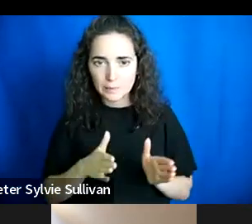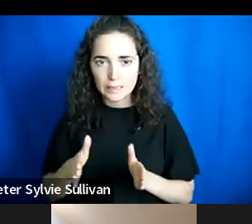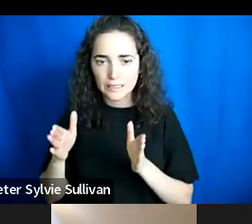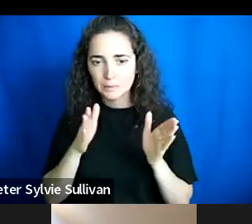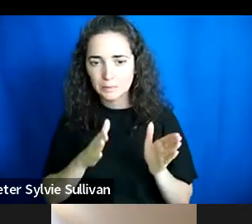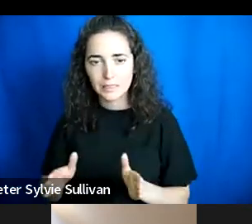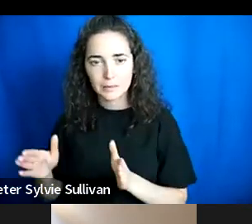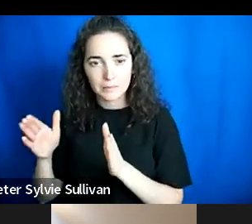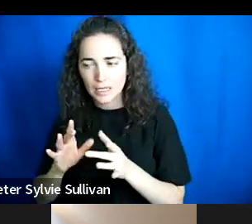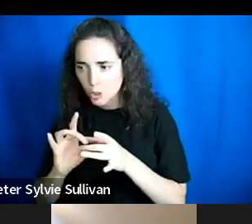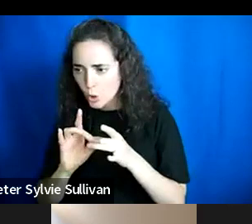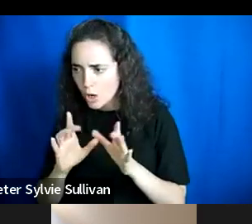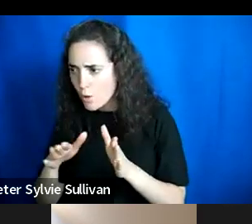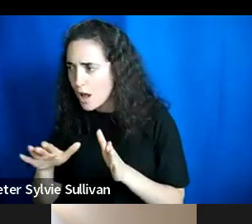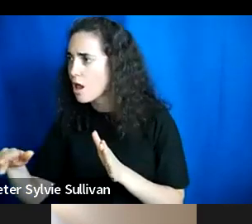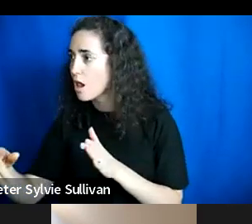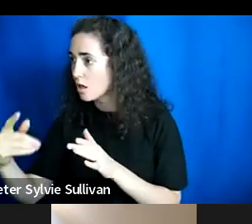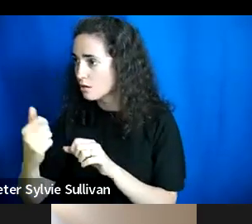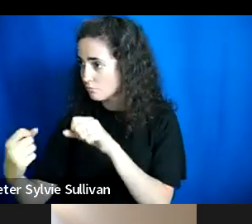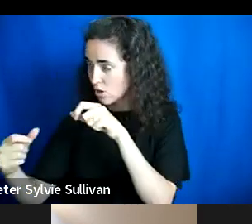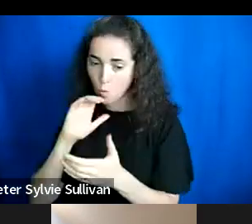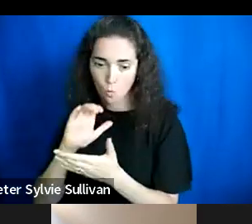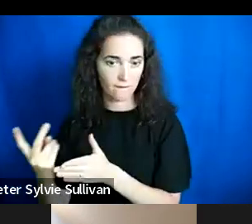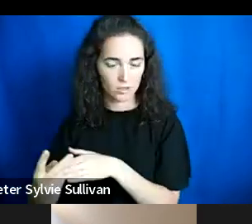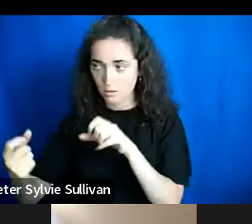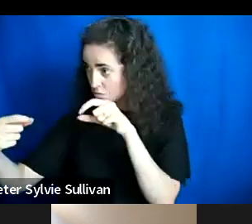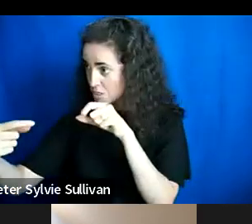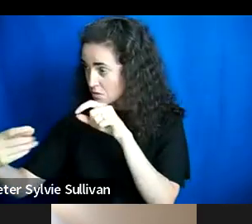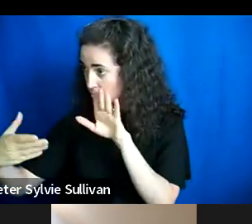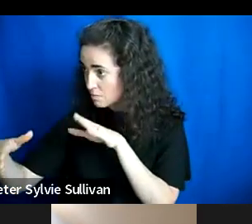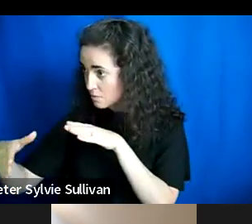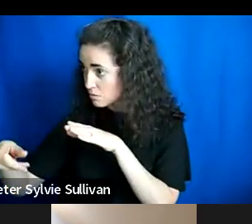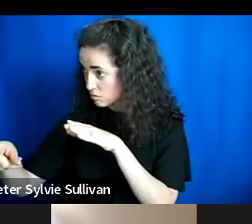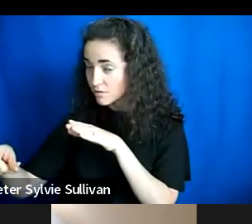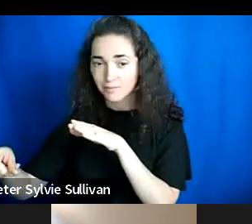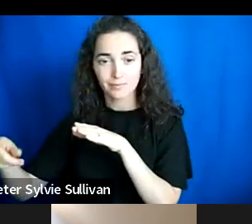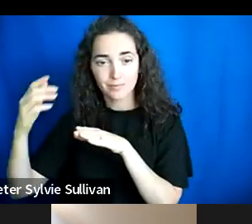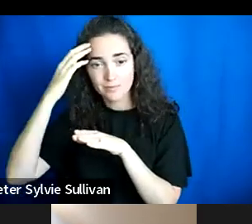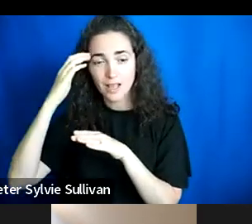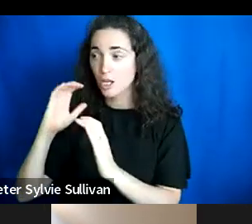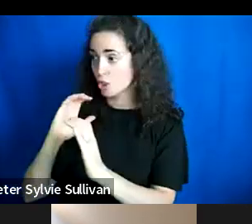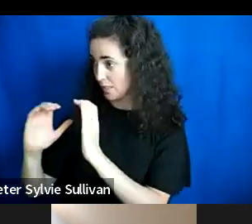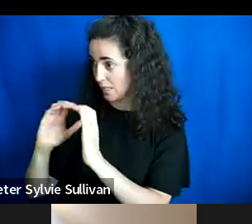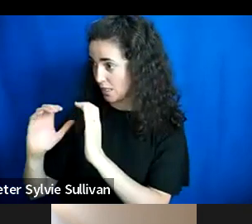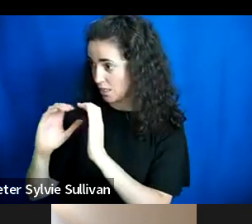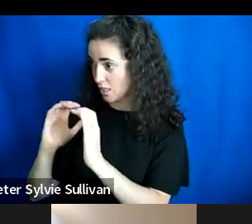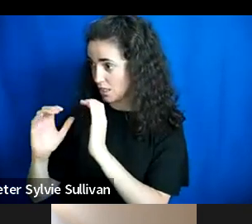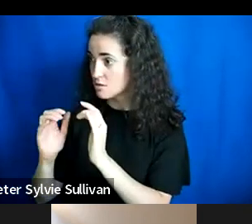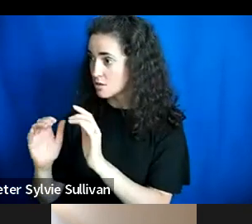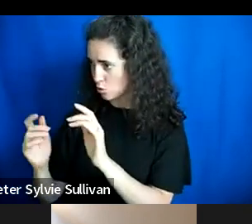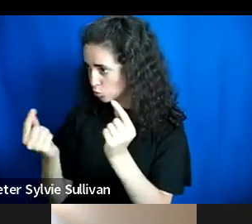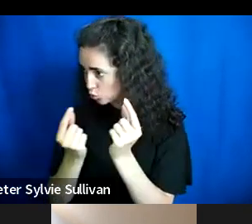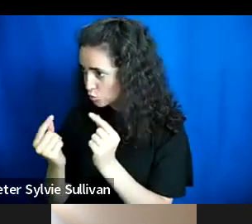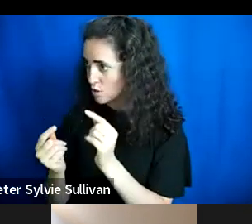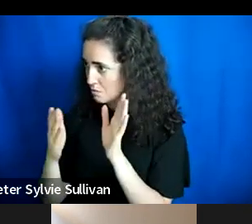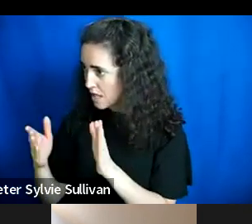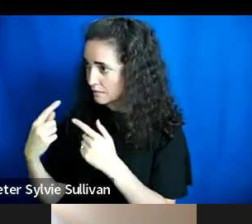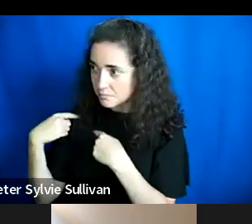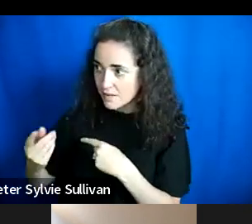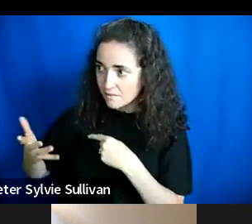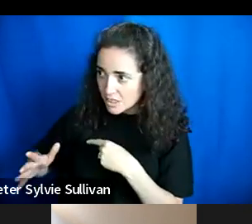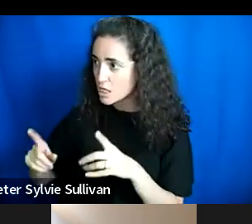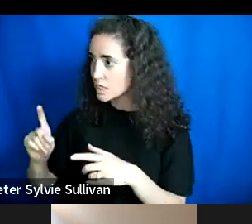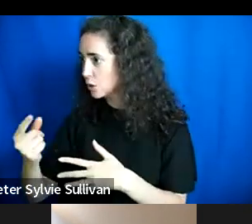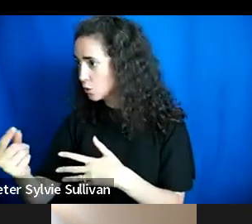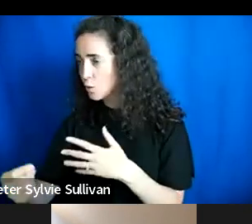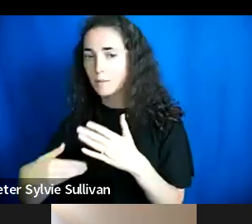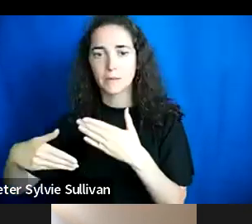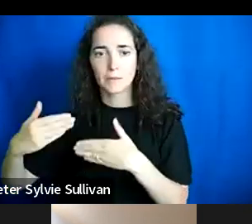Coordination between my wife and I and communication what we're what's been done what they used to be done.